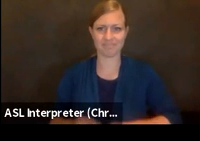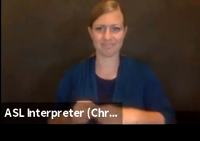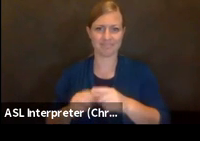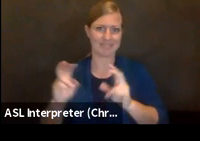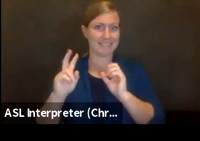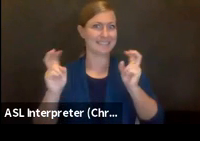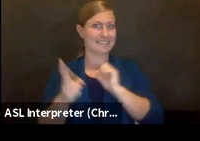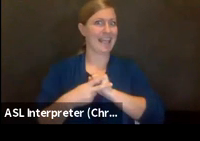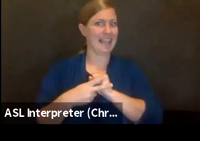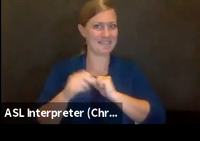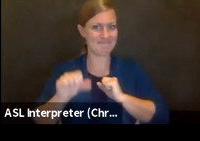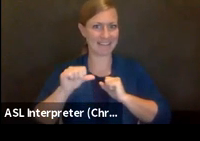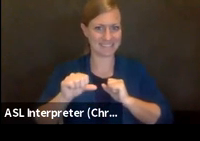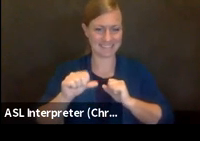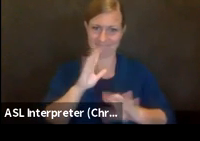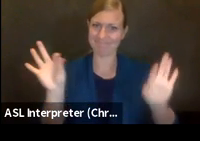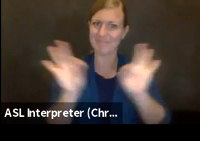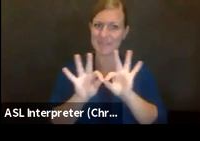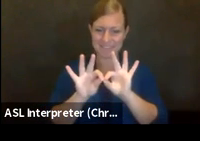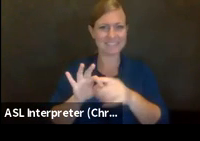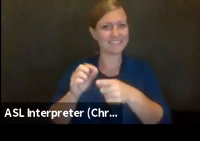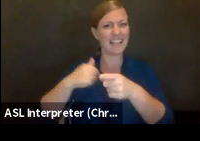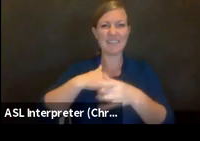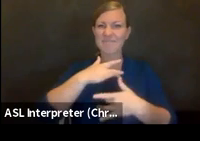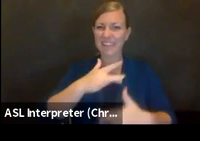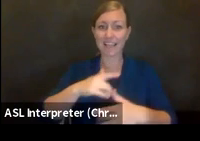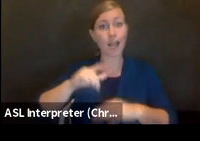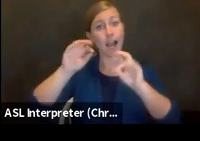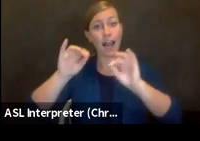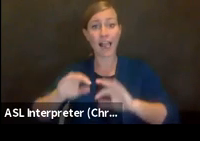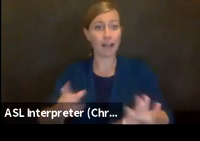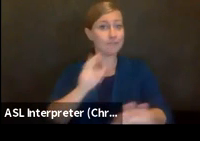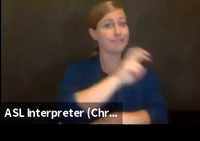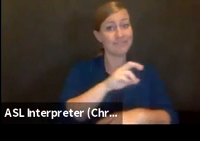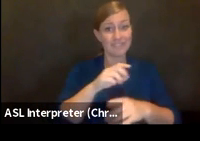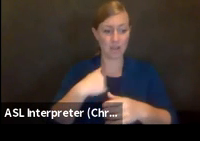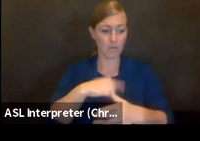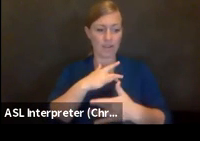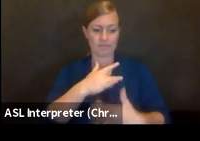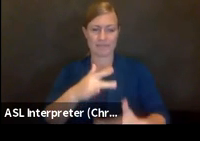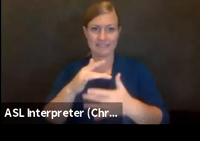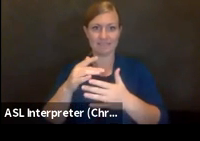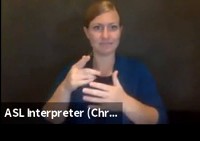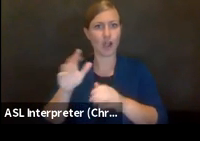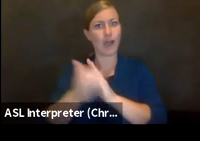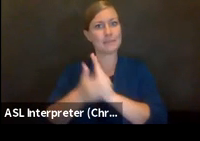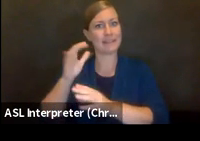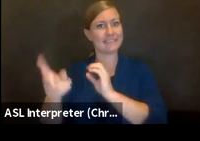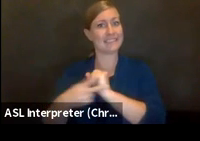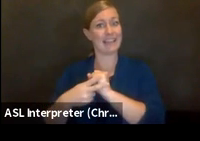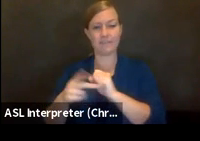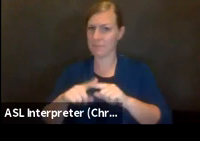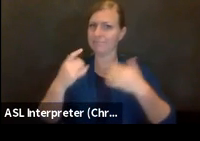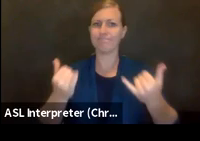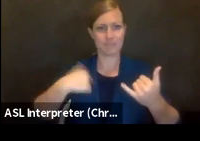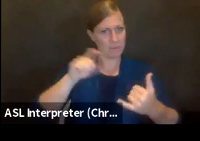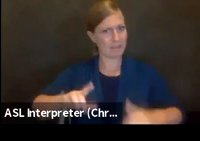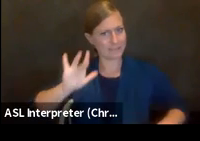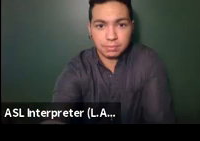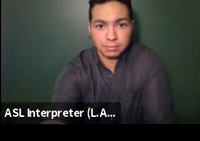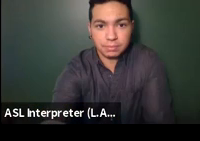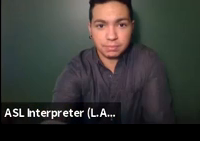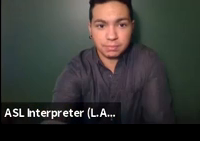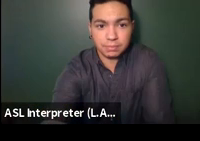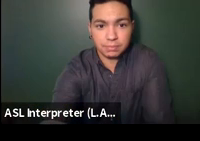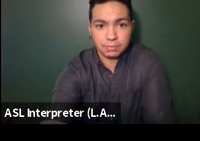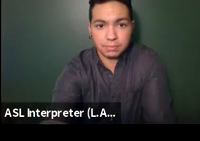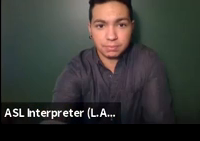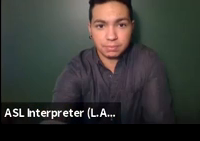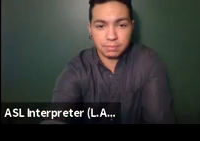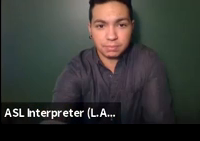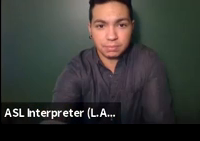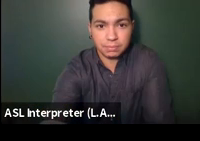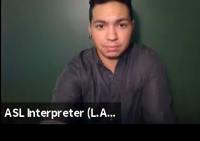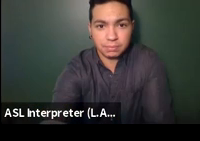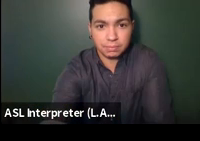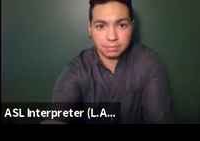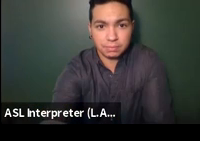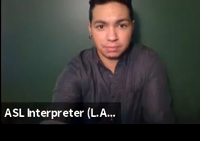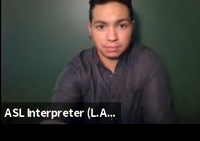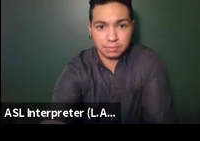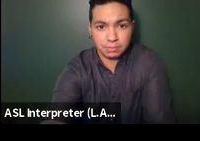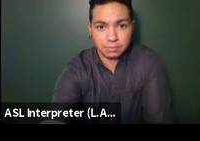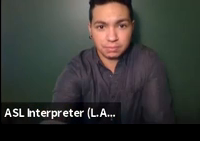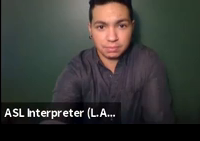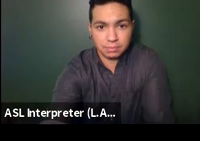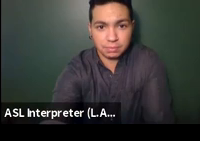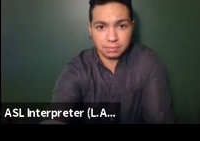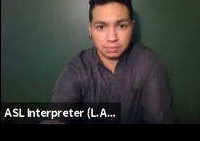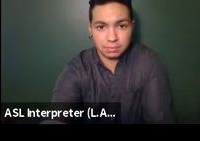ESD 189 - Amy Colburn: Yes, it is a lot. I'm so used to. I think a lot of us are getting more and more used to working in a cloud space where you don't have to save and that'll get you on this one. So you just want to make sure you click that create button before you don't lose everything.